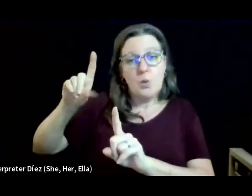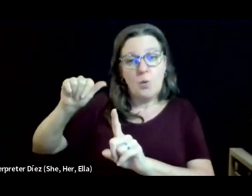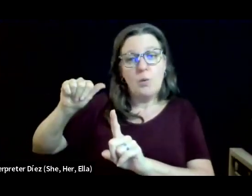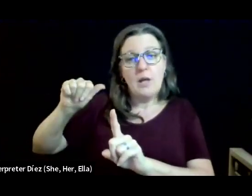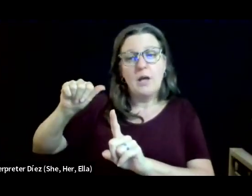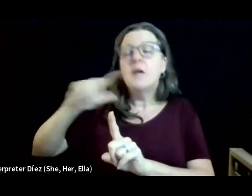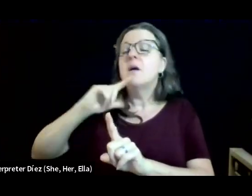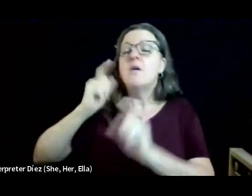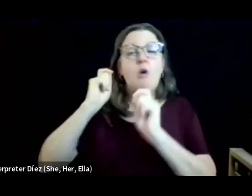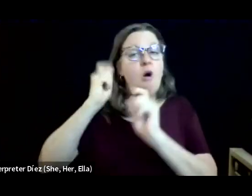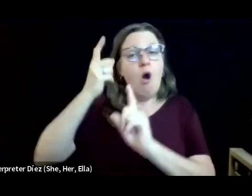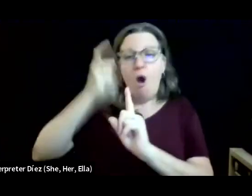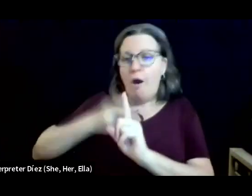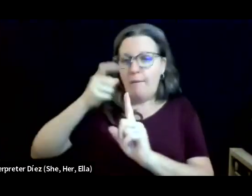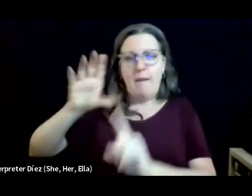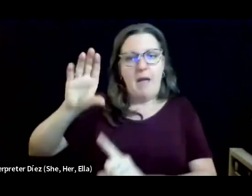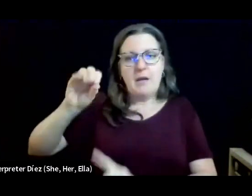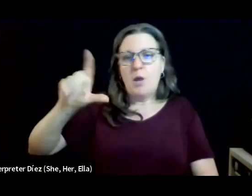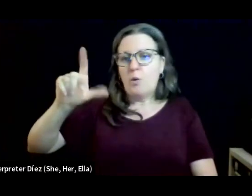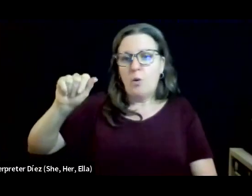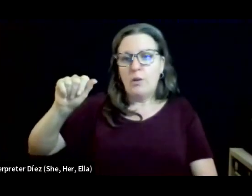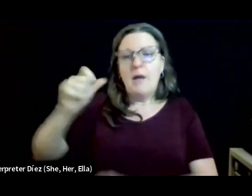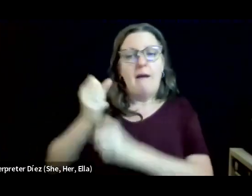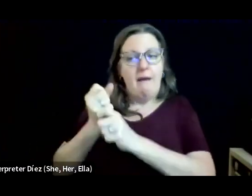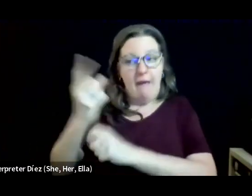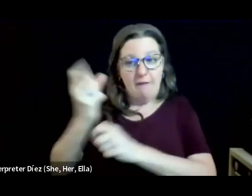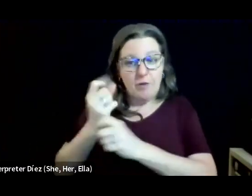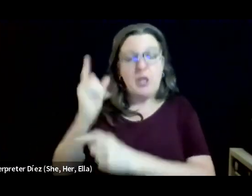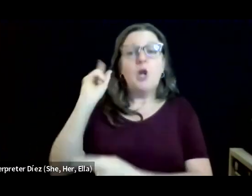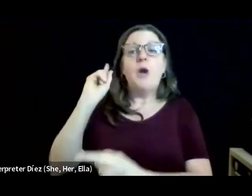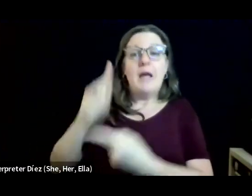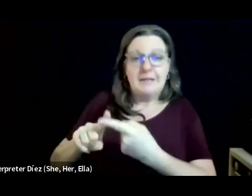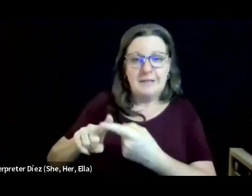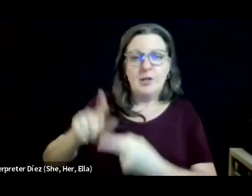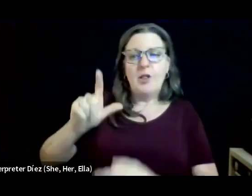And then that year, you either have to be